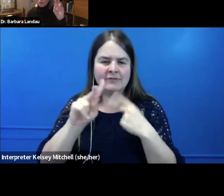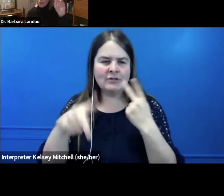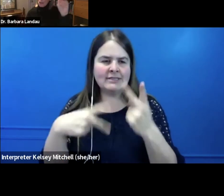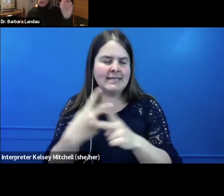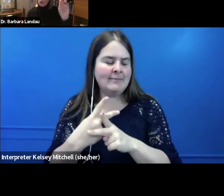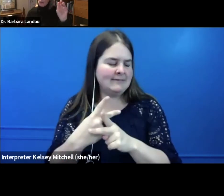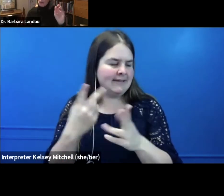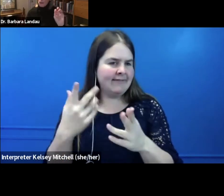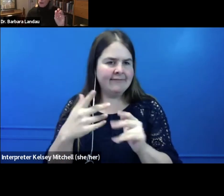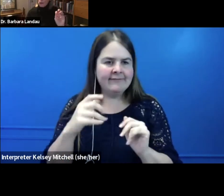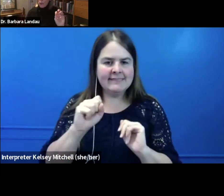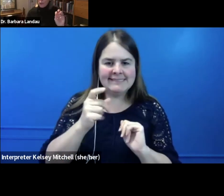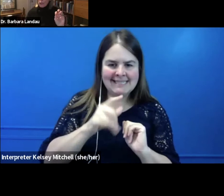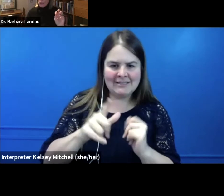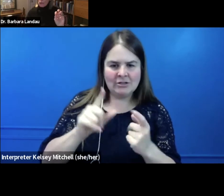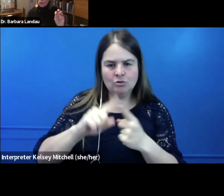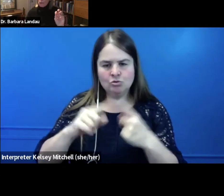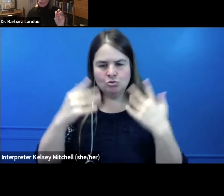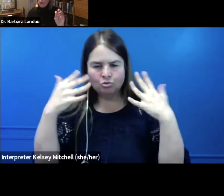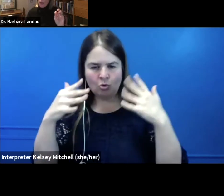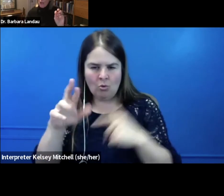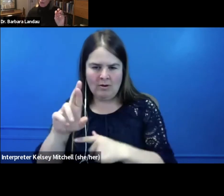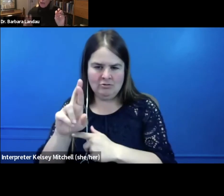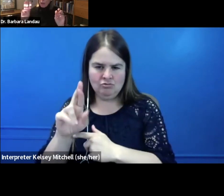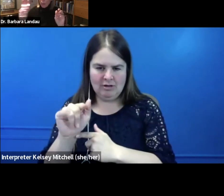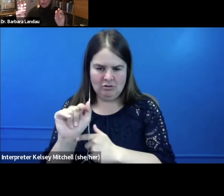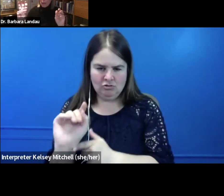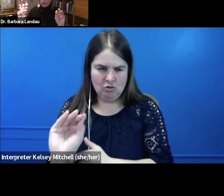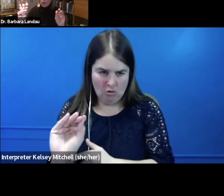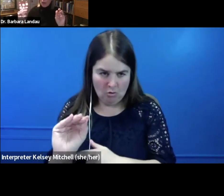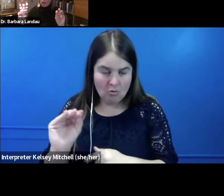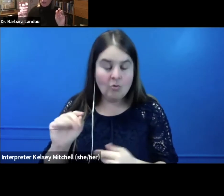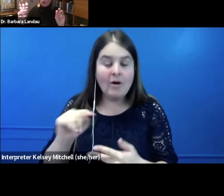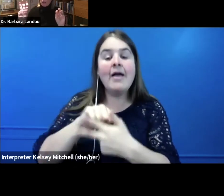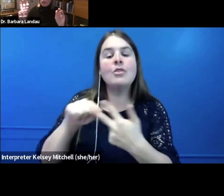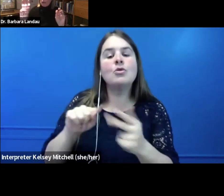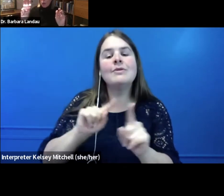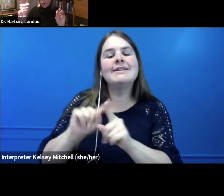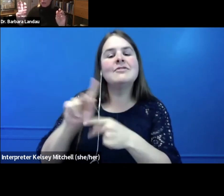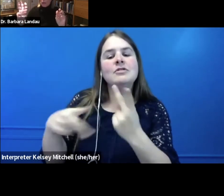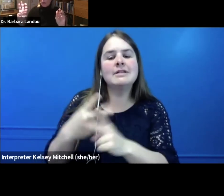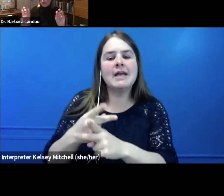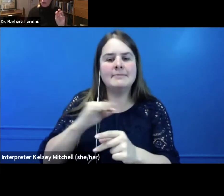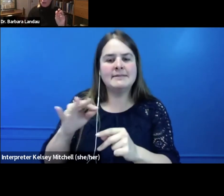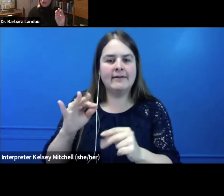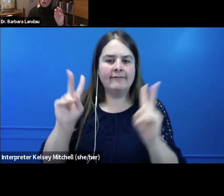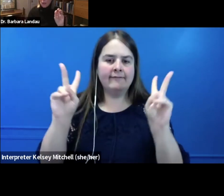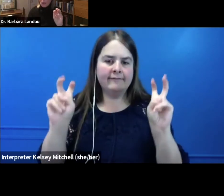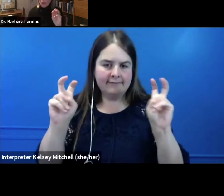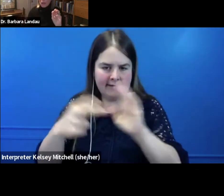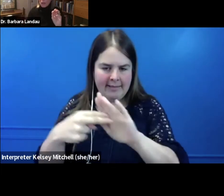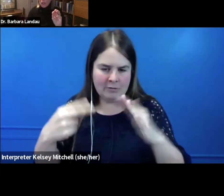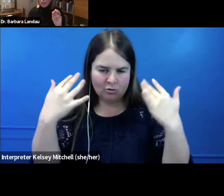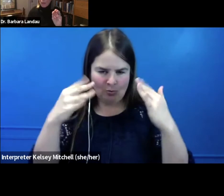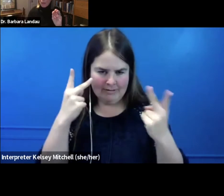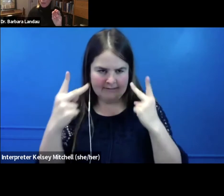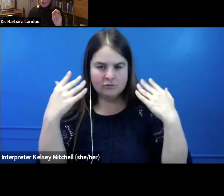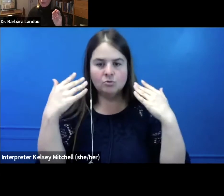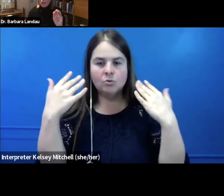signal to noise ratios and we had three different kinds of noise